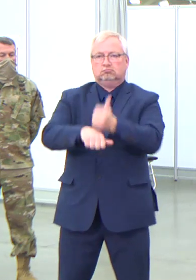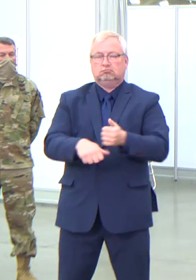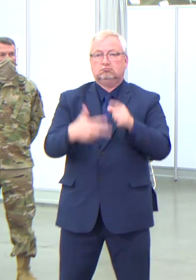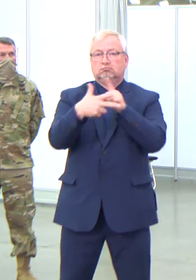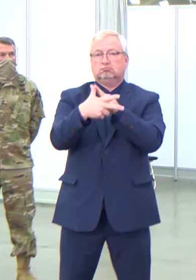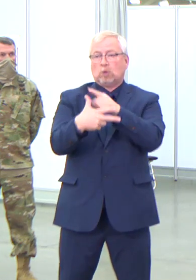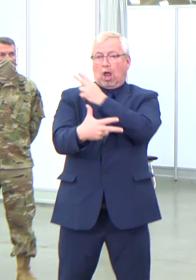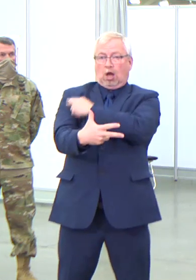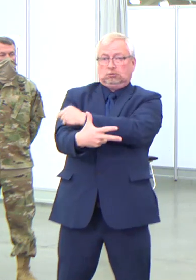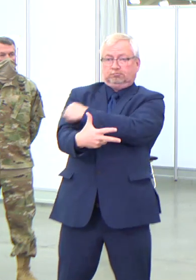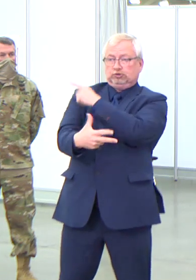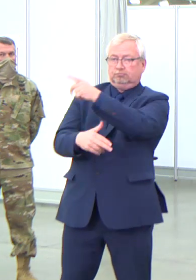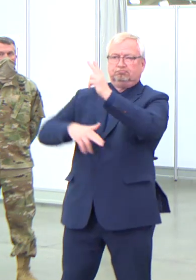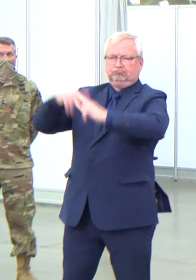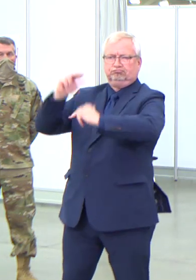capacity within our hospitals. The